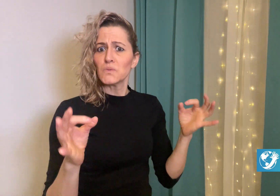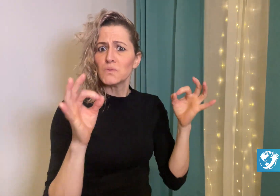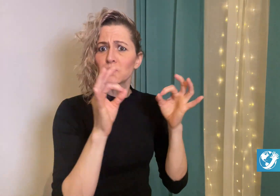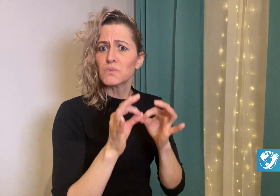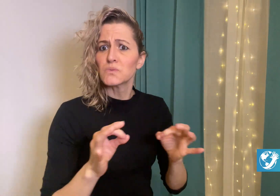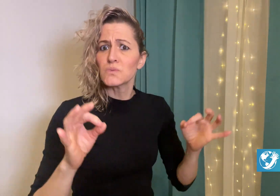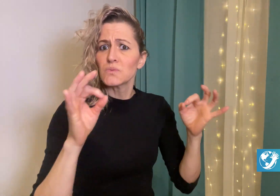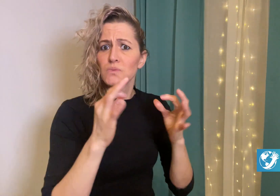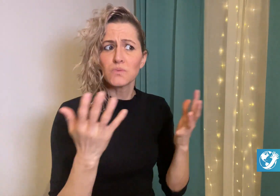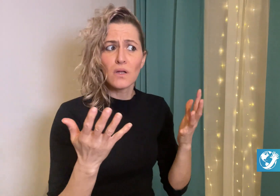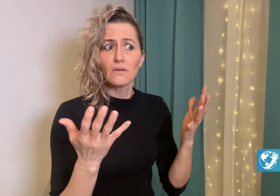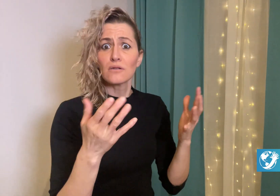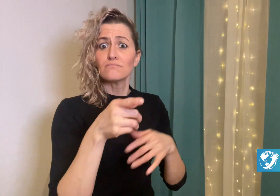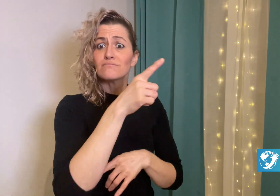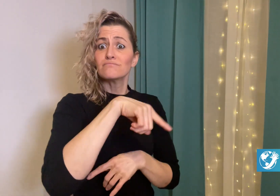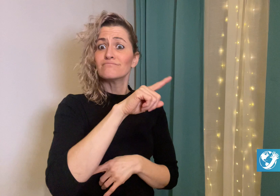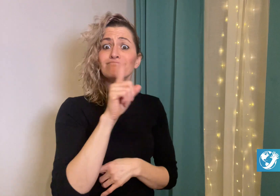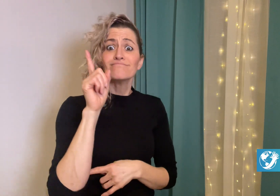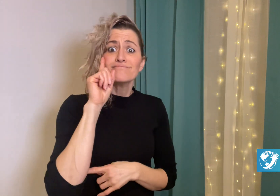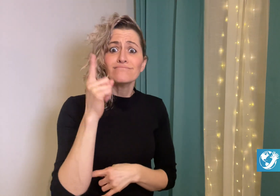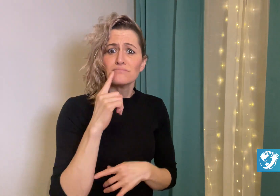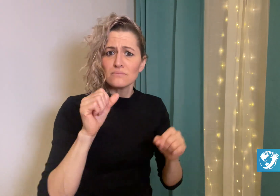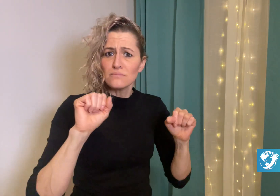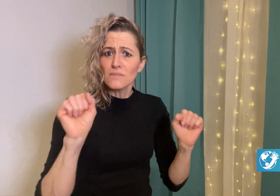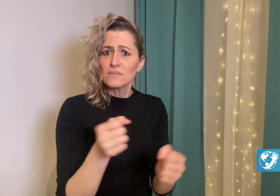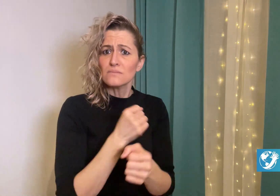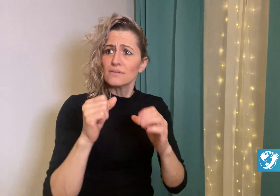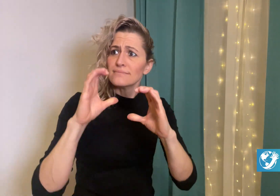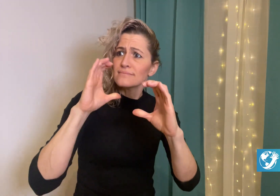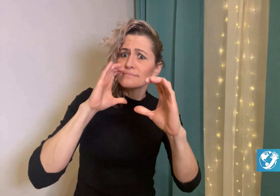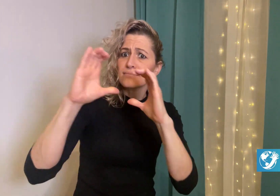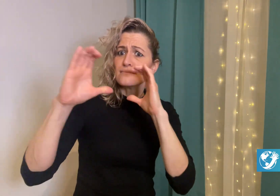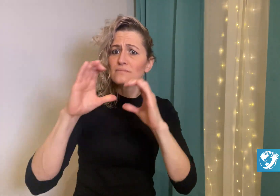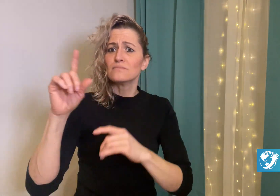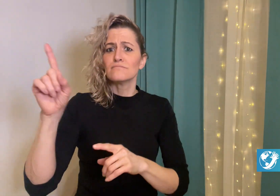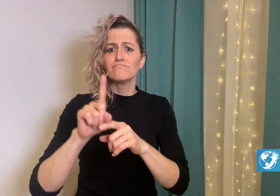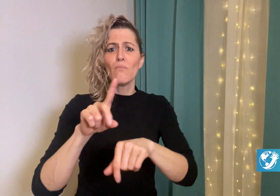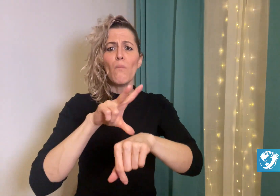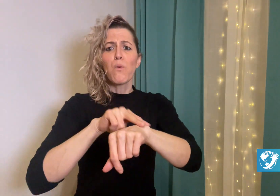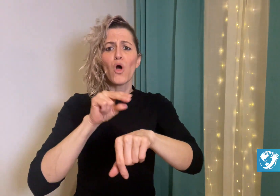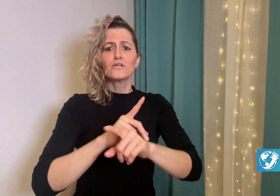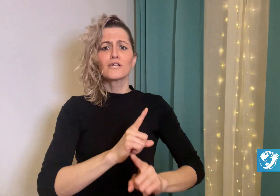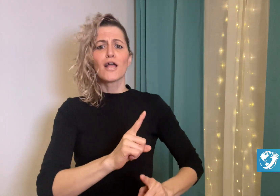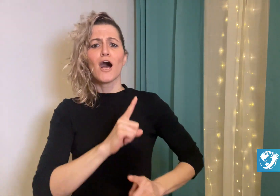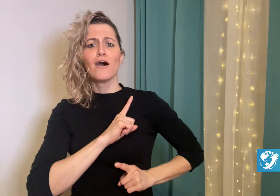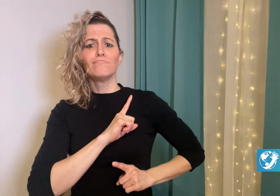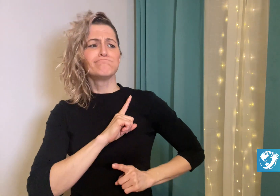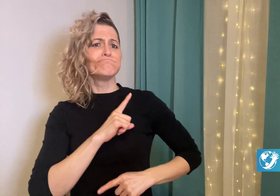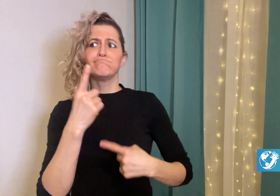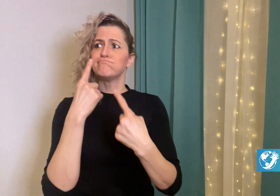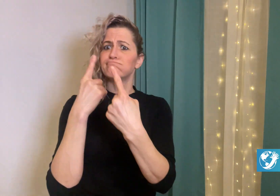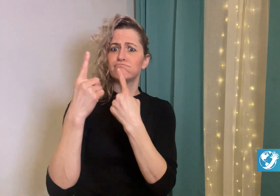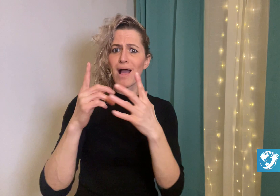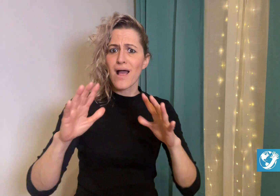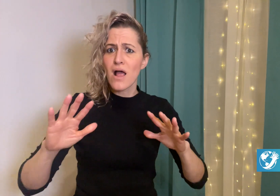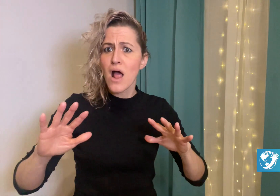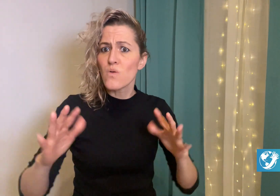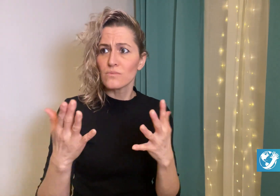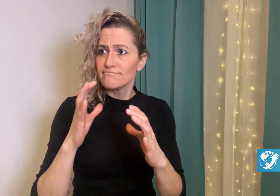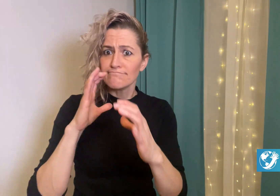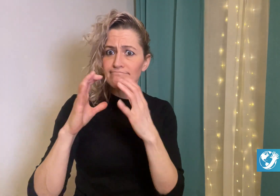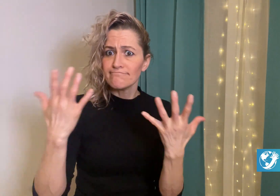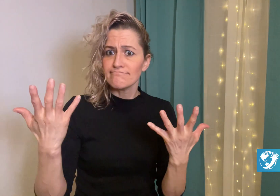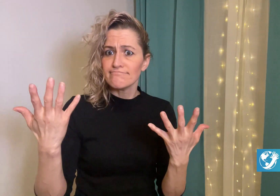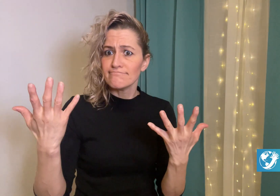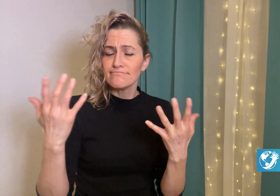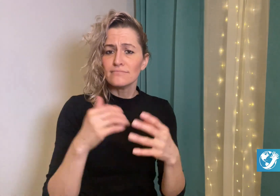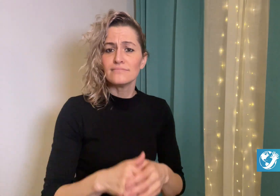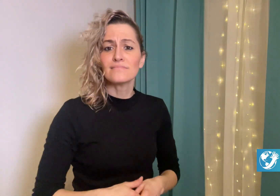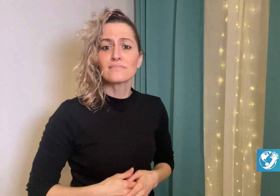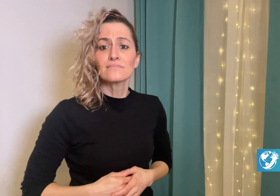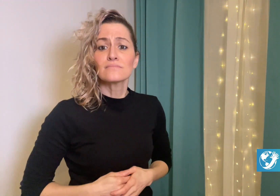and can not communicate with security guards. In some prisons,